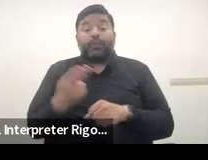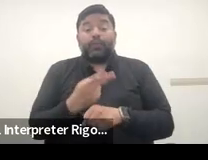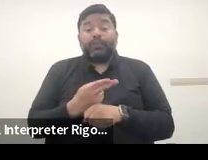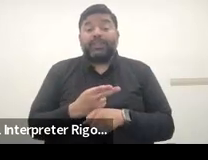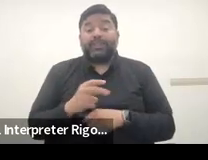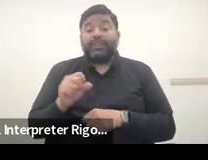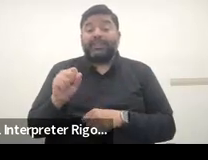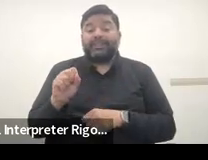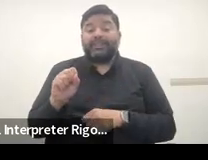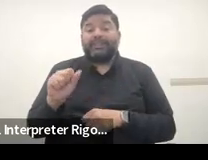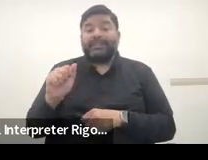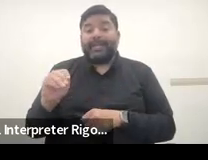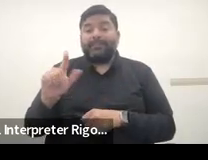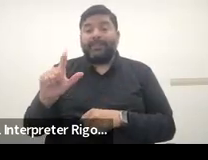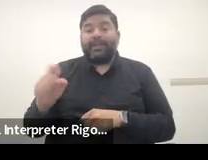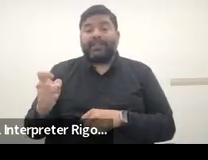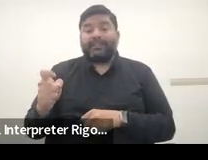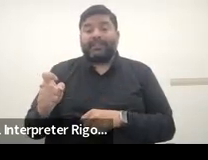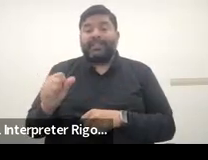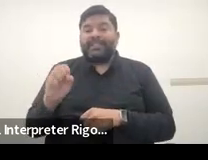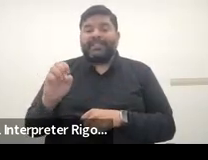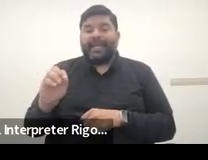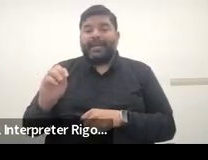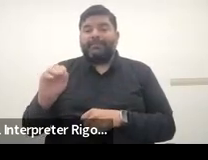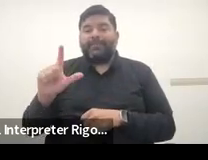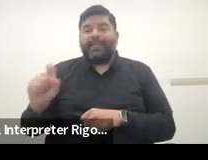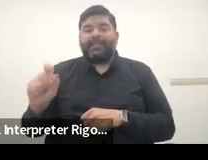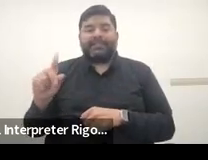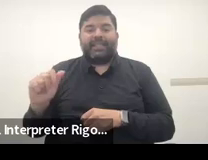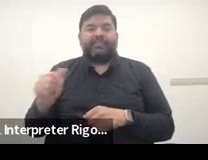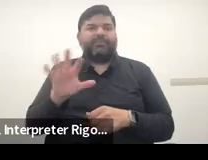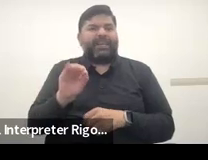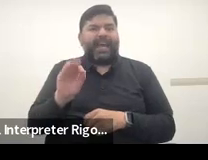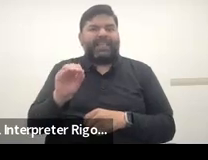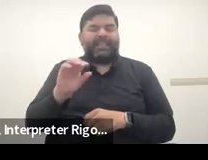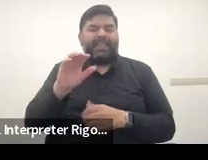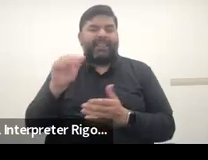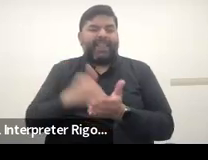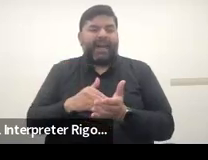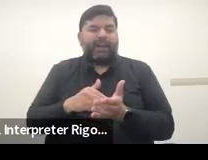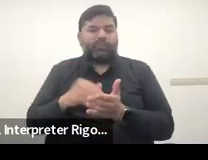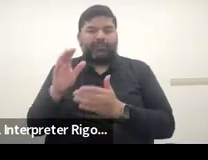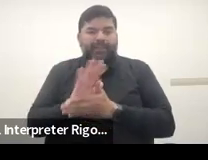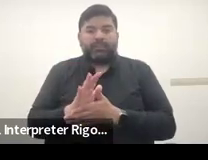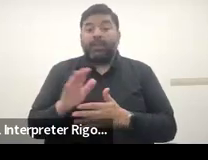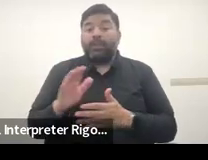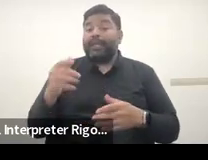which you might remember is 90,000 videos, we get an accuracy of 66% which is a little bit